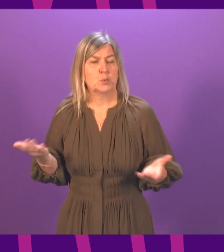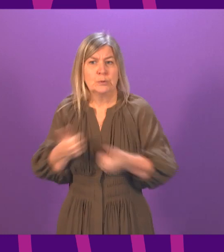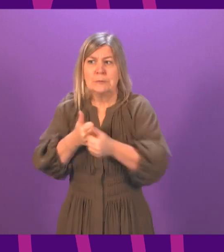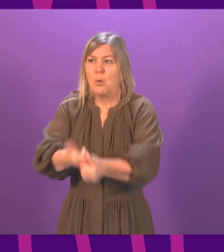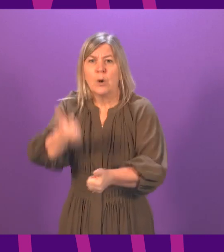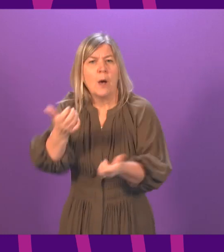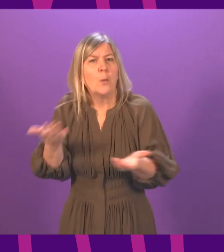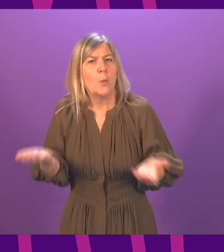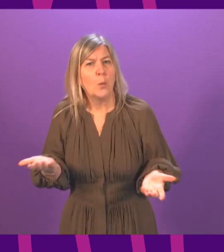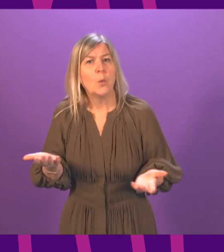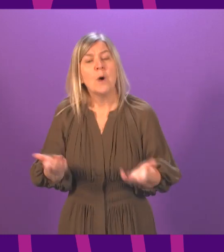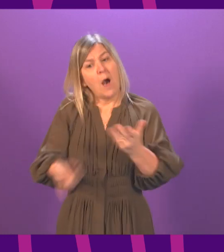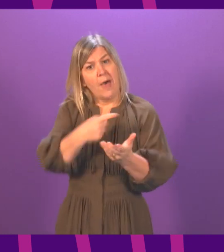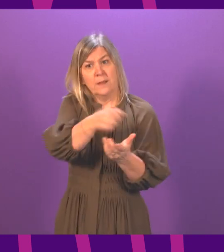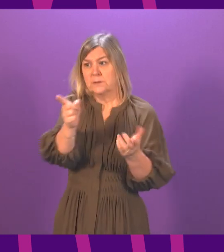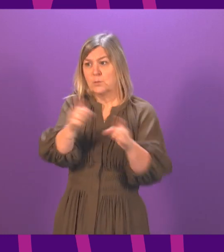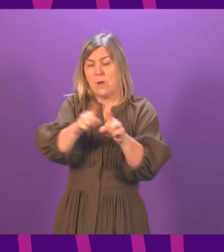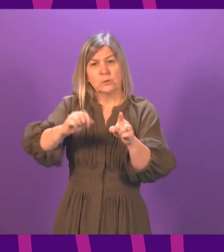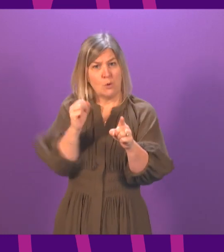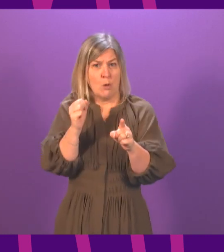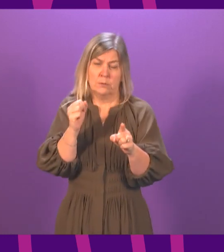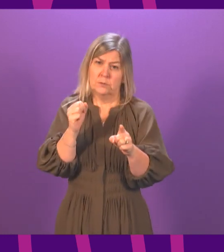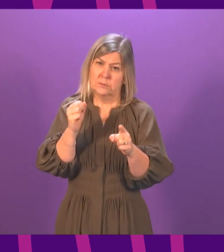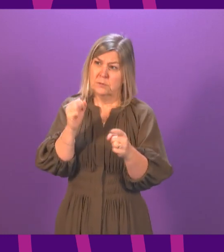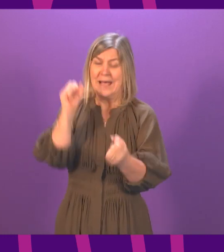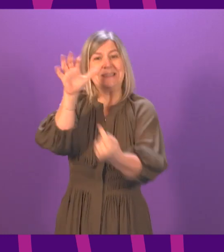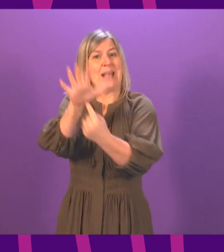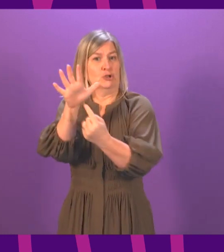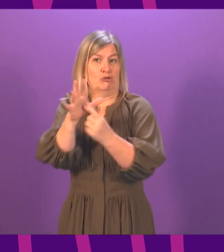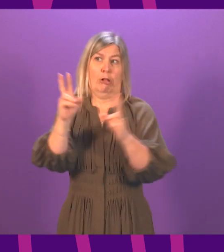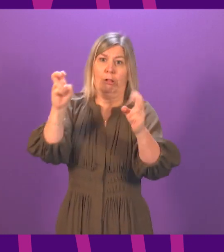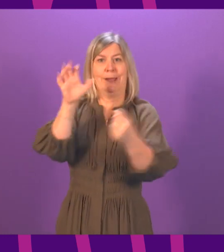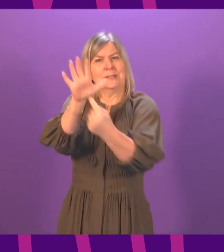essential but which are struggling to survive because of the pandemic?